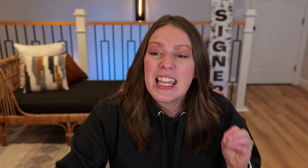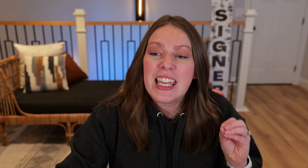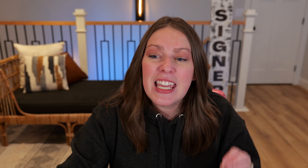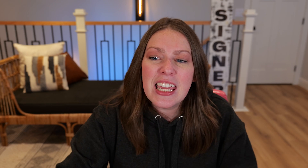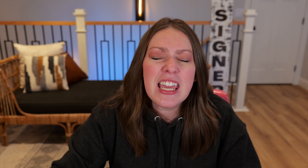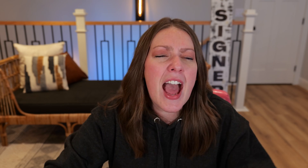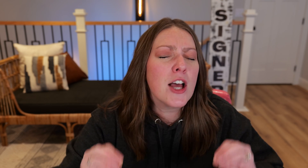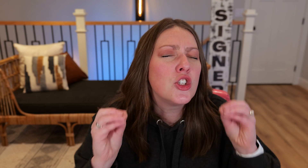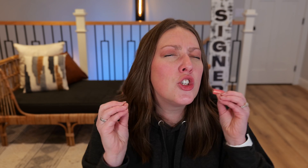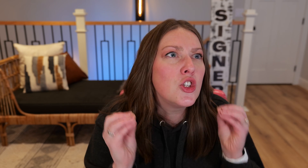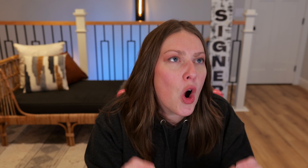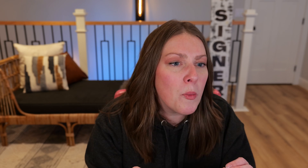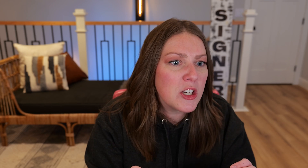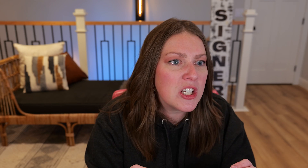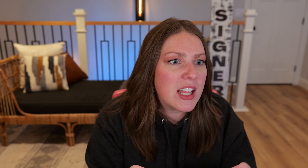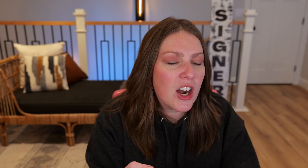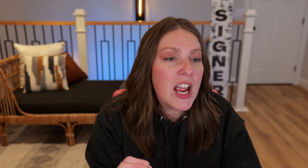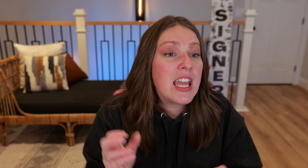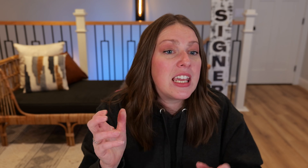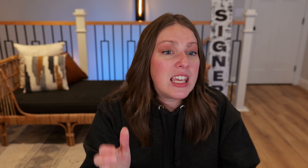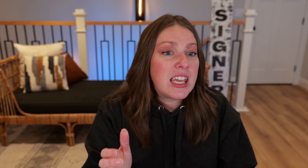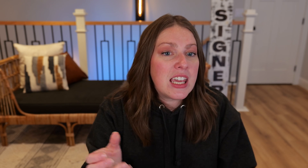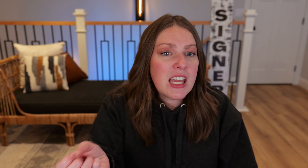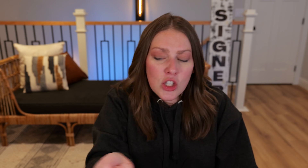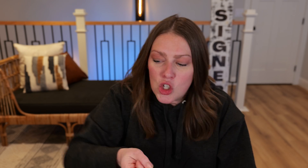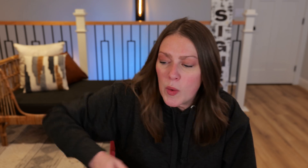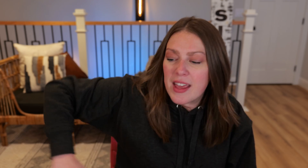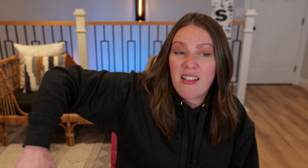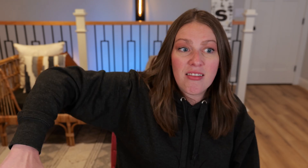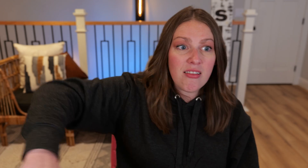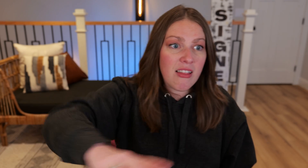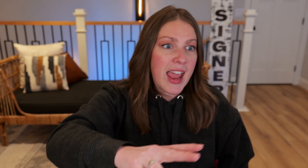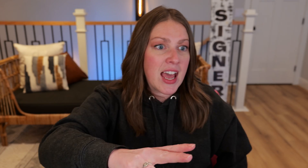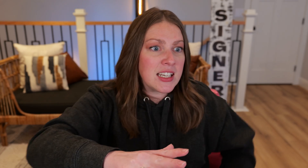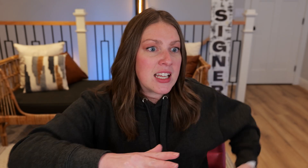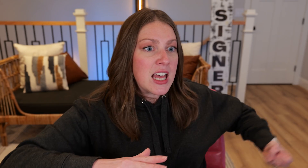he has so much in there. He is doing land.